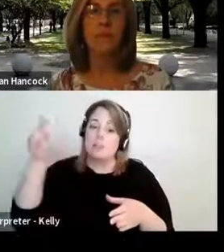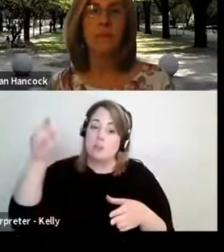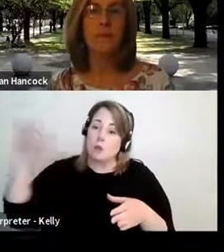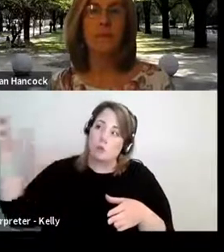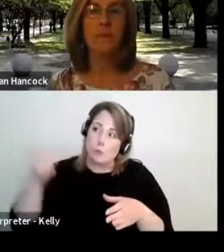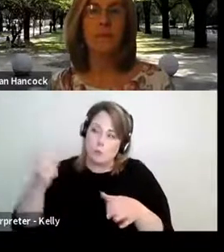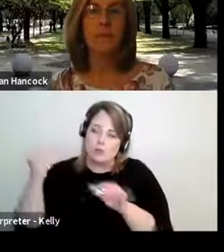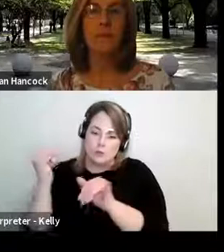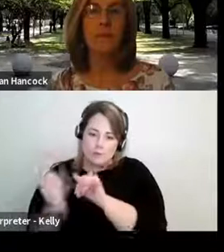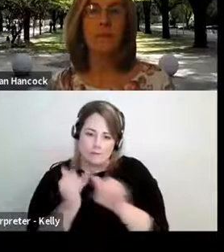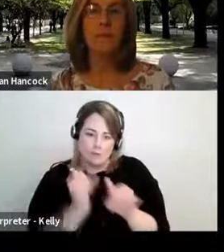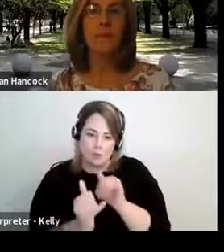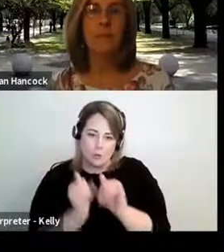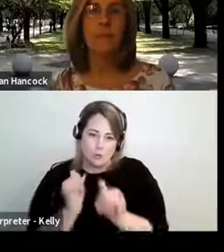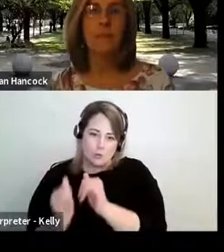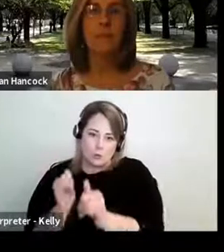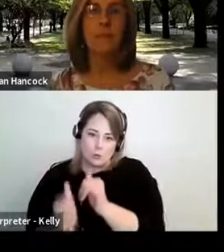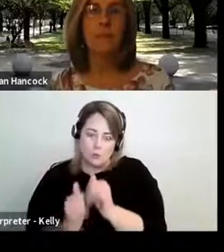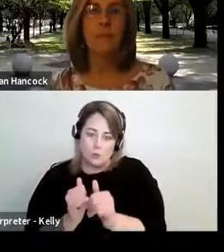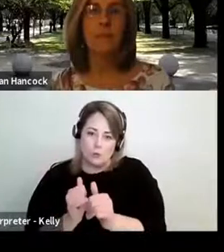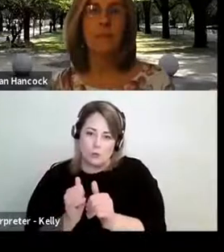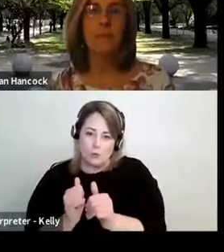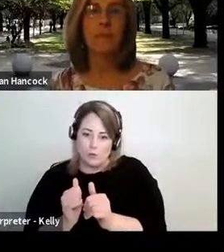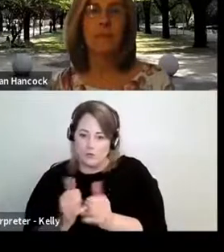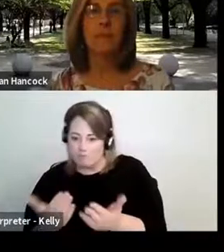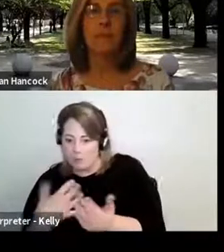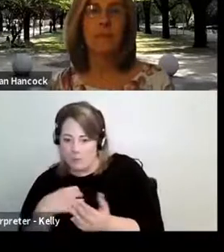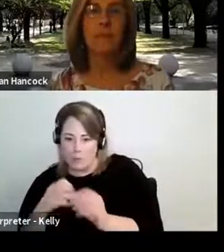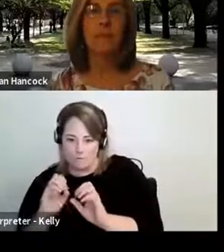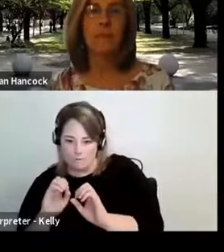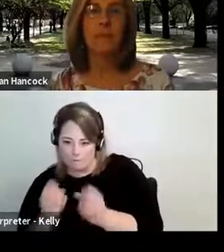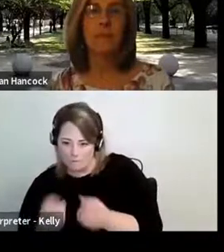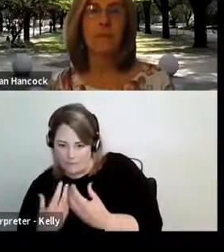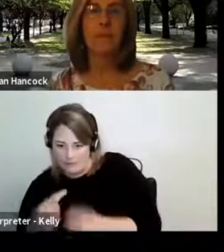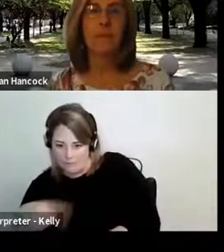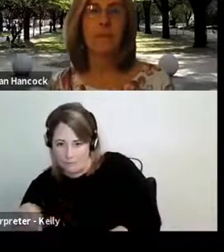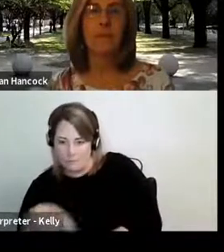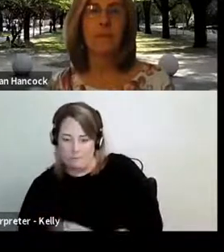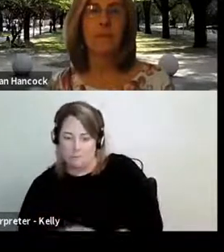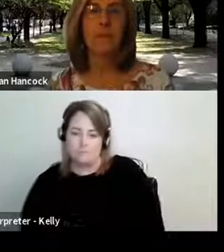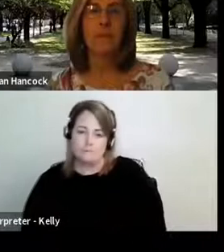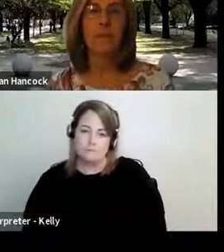some of the mentees and, kind of get some more feedback that way. We've looked at things like